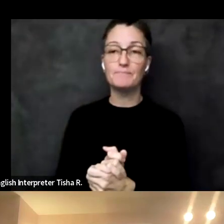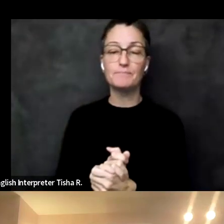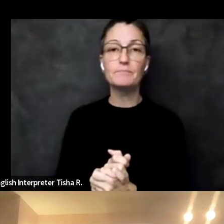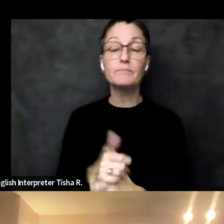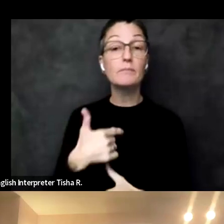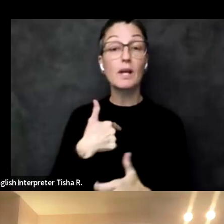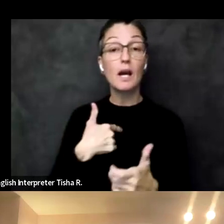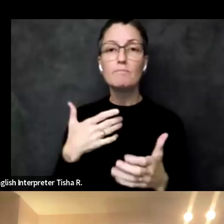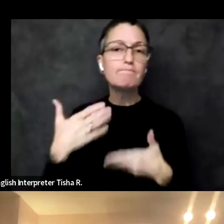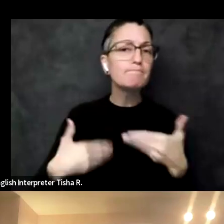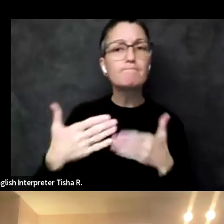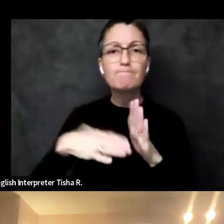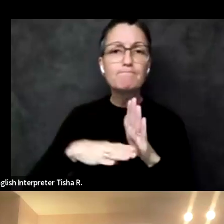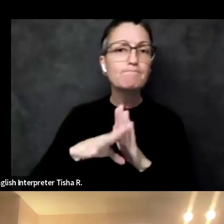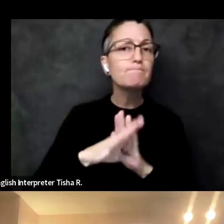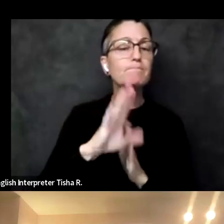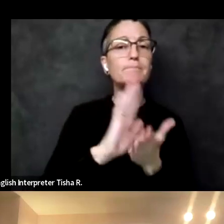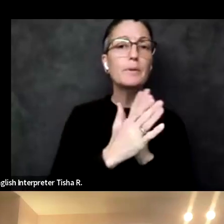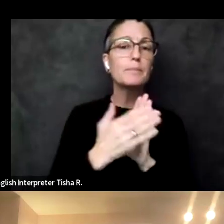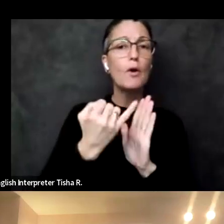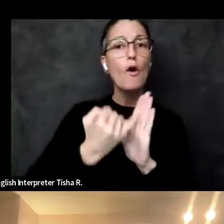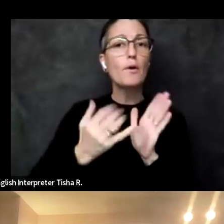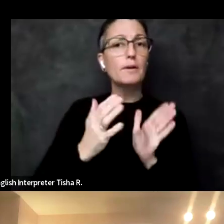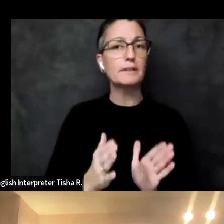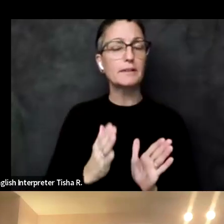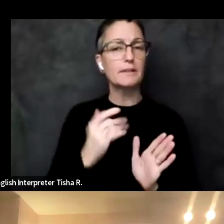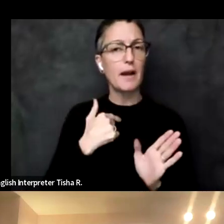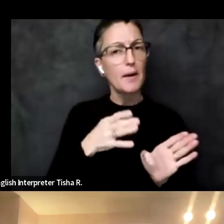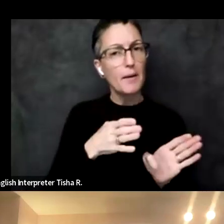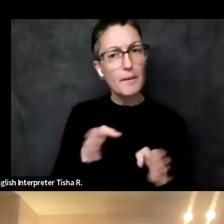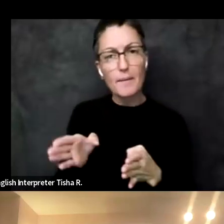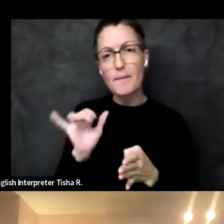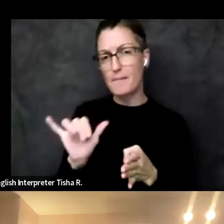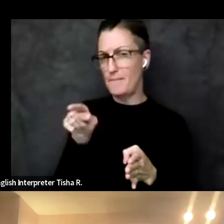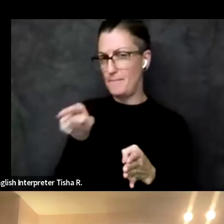I realized that filmmaking was something that I wanted to do.